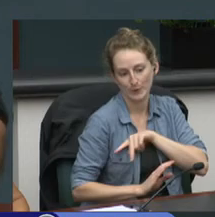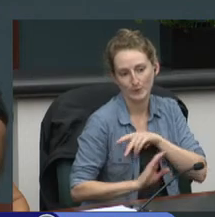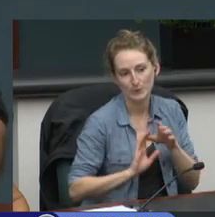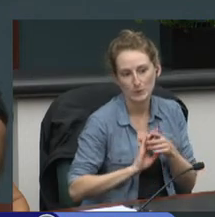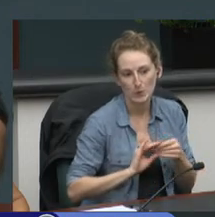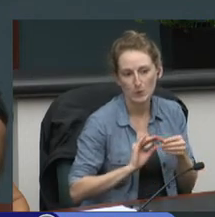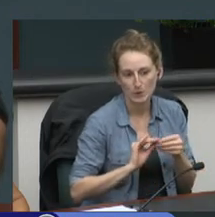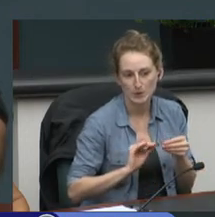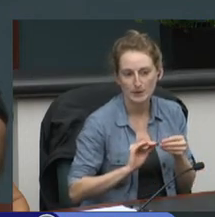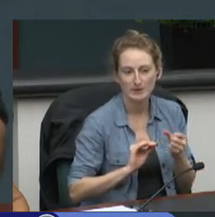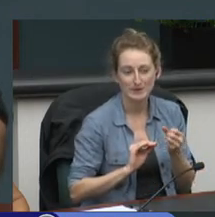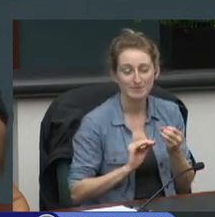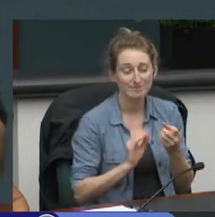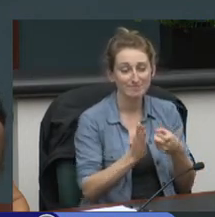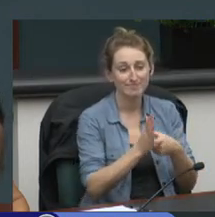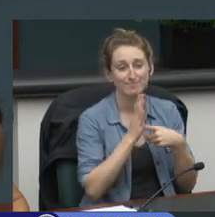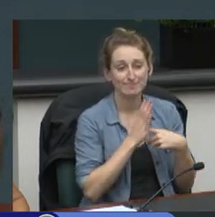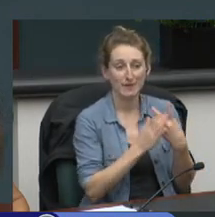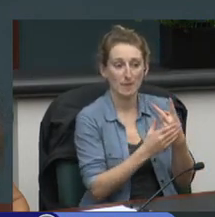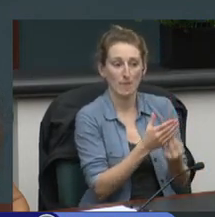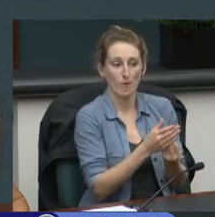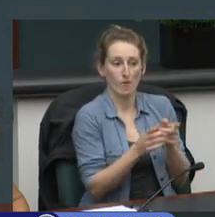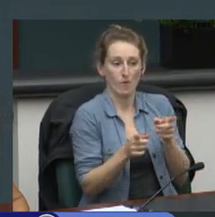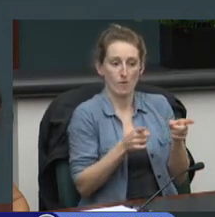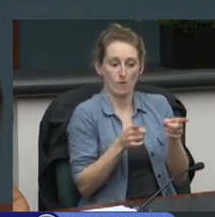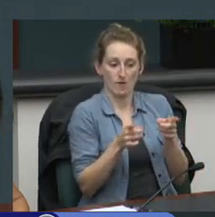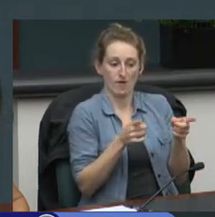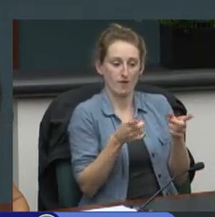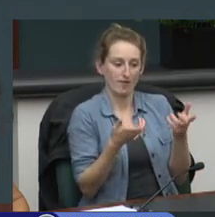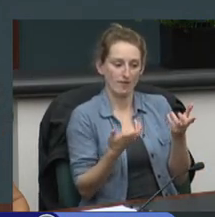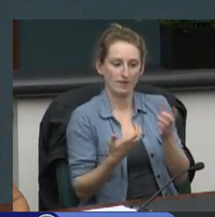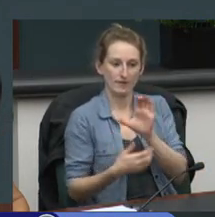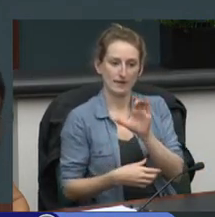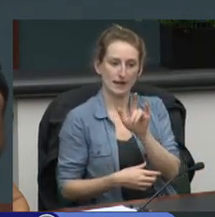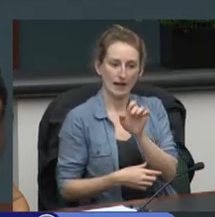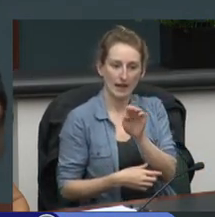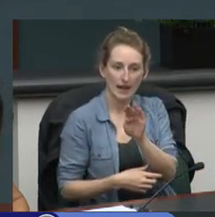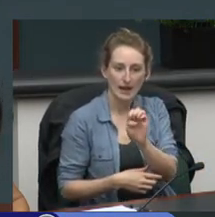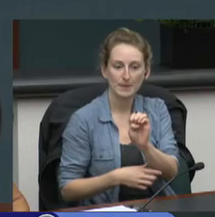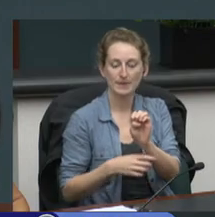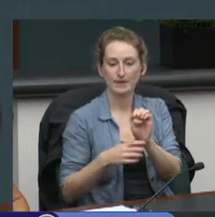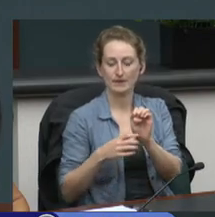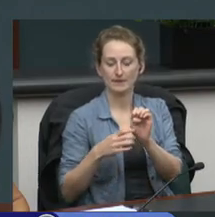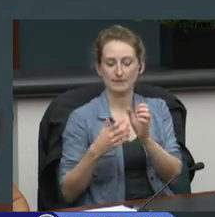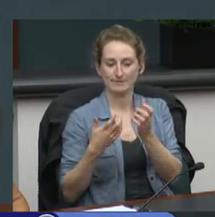critical role in the climate change challenge so balance balance is what we